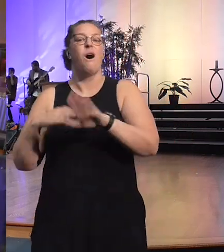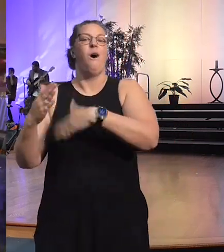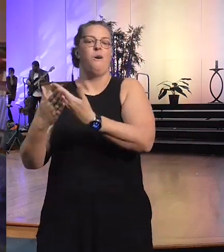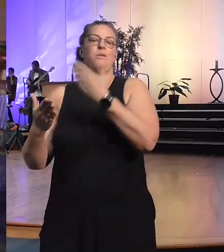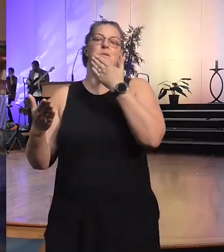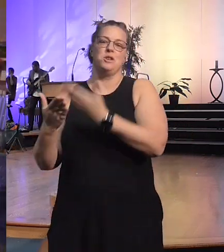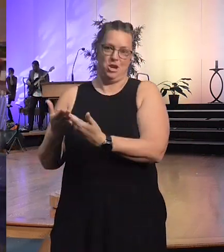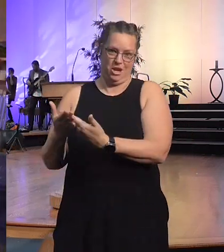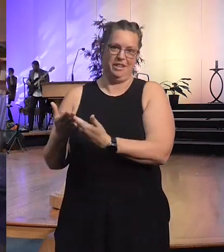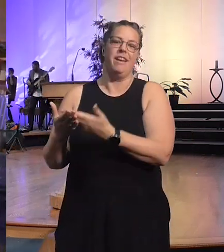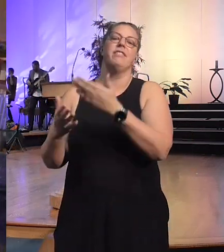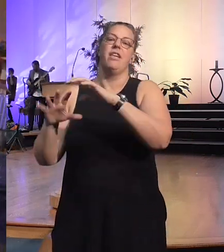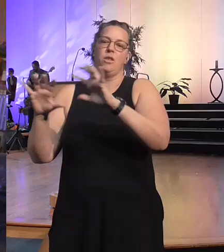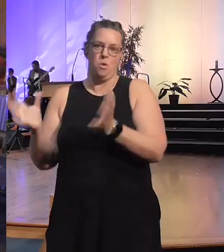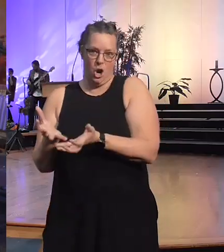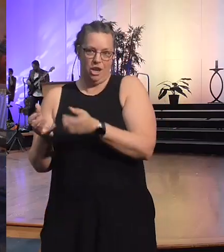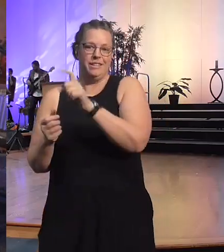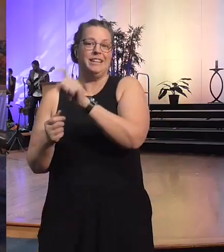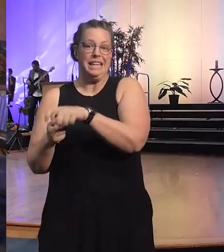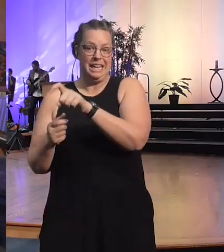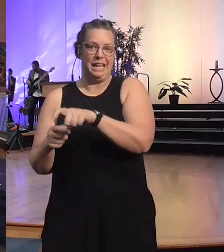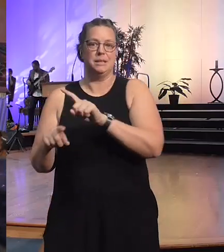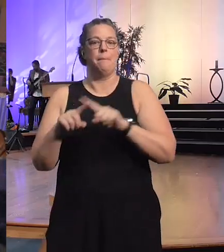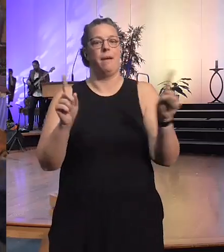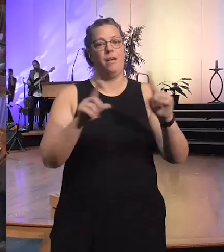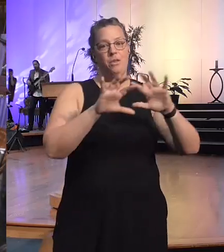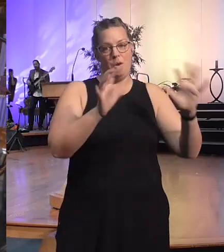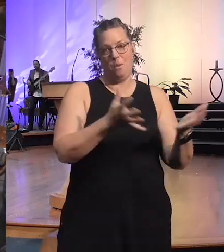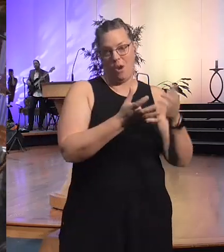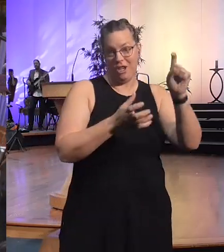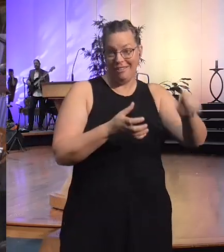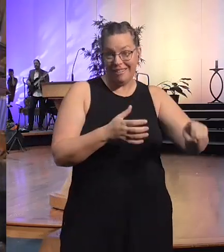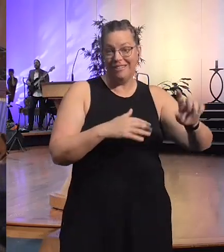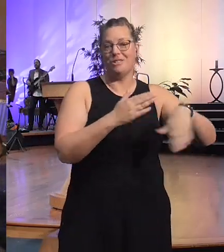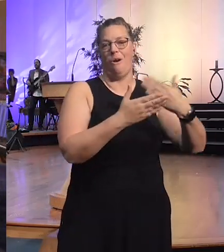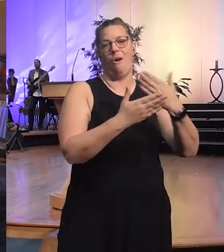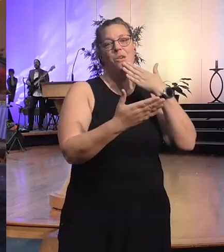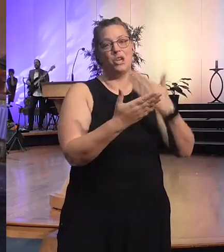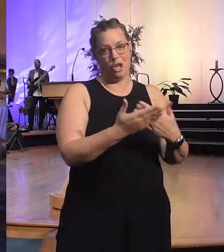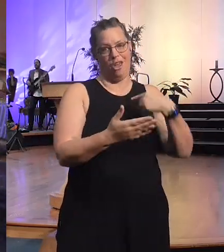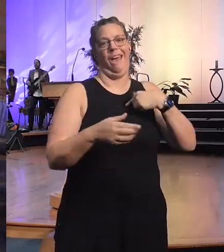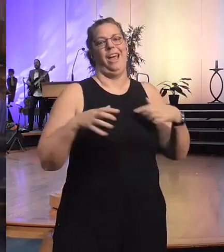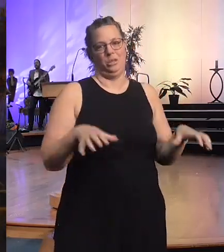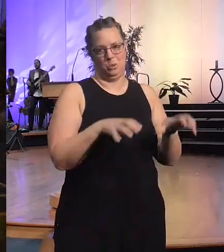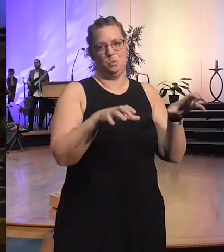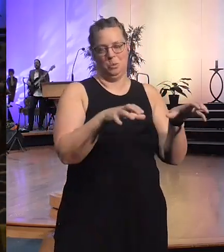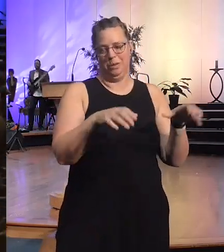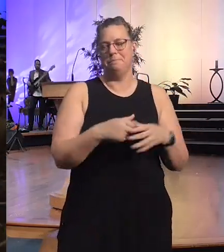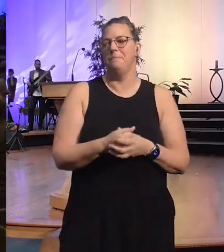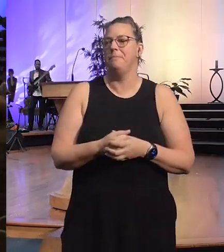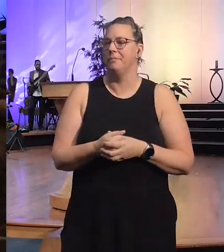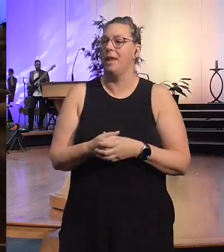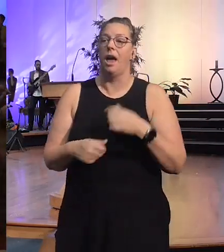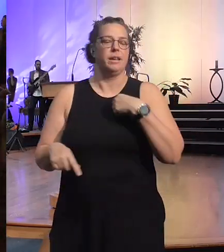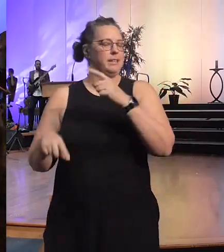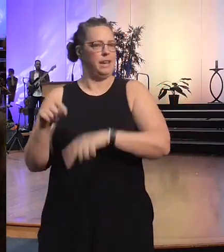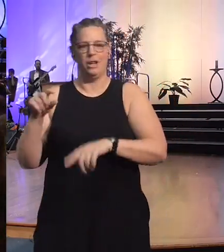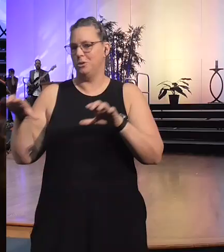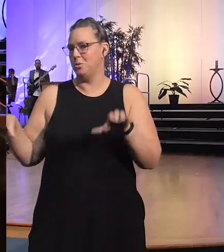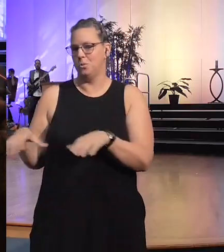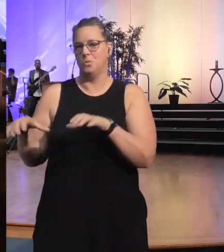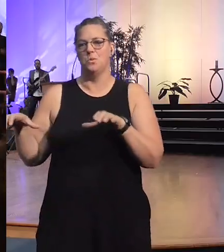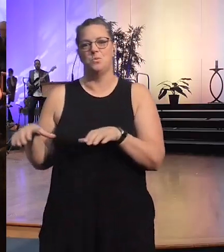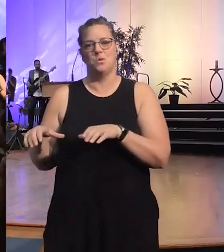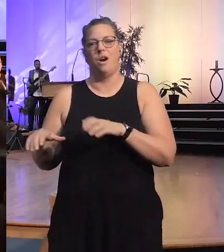good that the world needs but the world needs all the good I can do how can I do